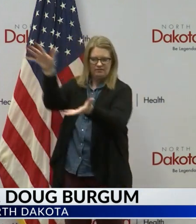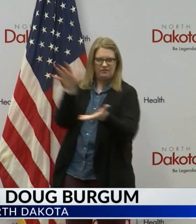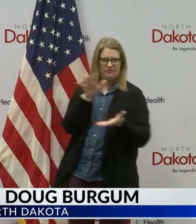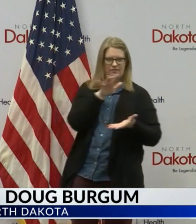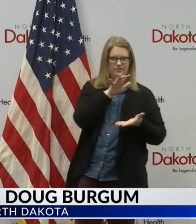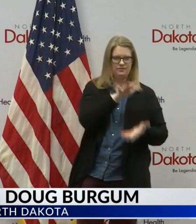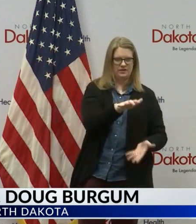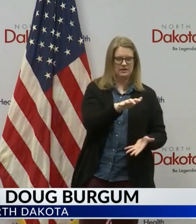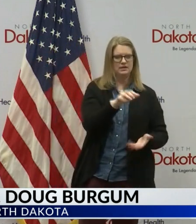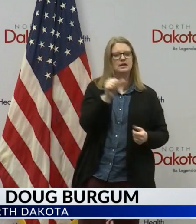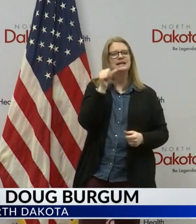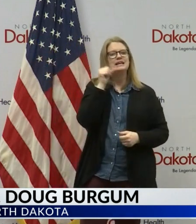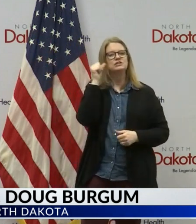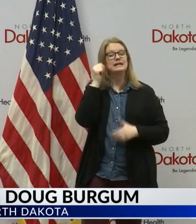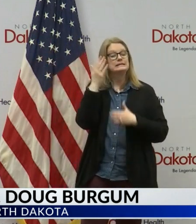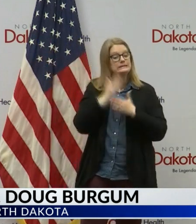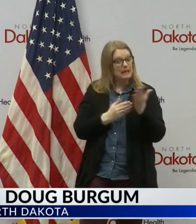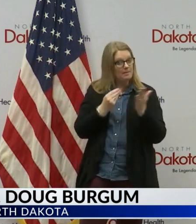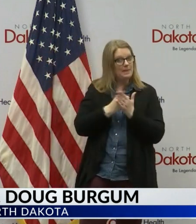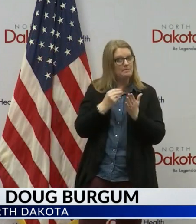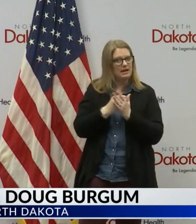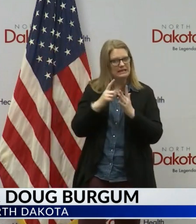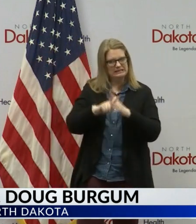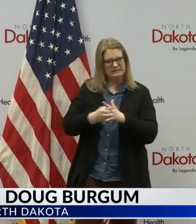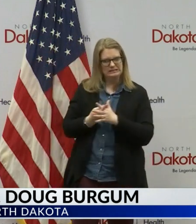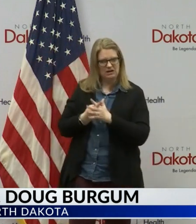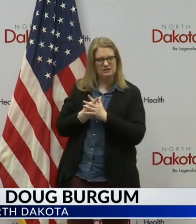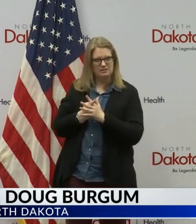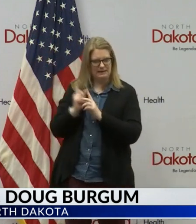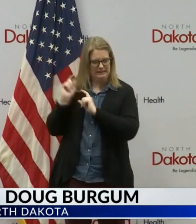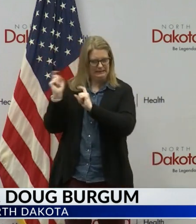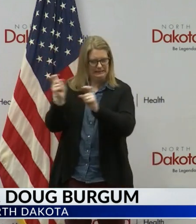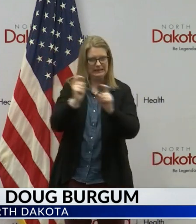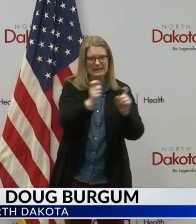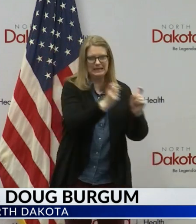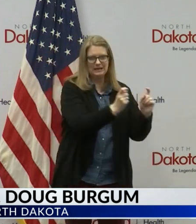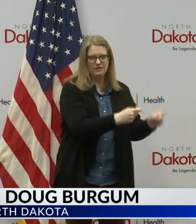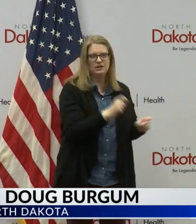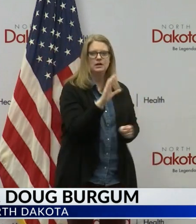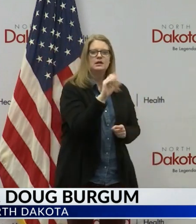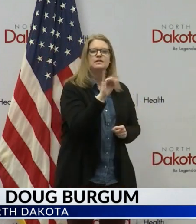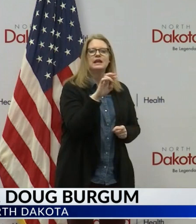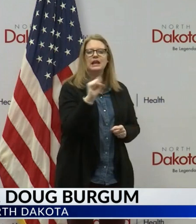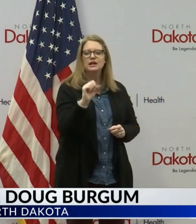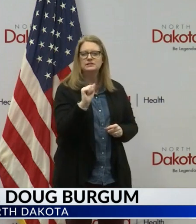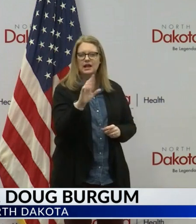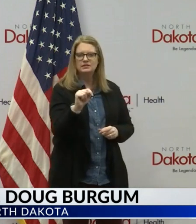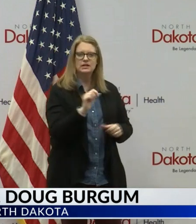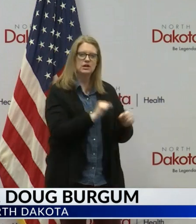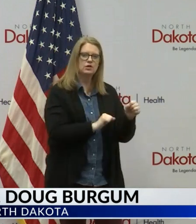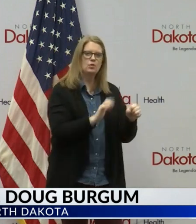NEXT TOPIC. CARES ACT FUNDING RECEIVED. I WANT TO GIVE AN UPDATE BECAUSE SAID YESTERDAY SOME OF